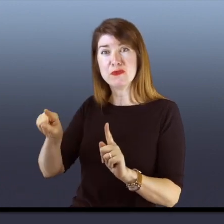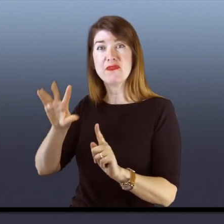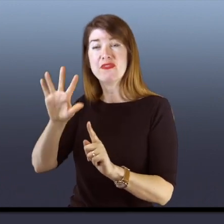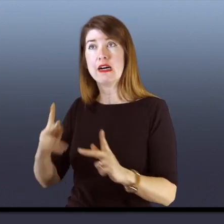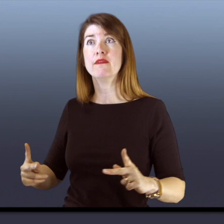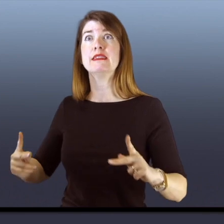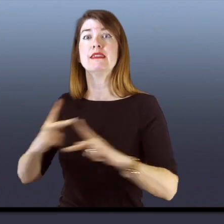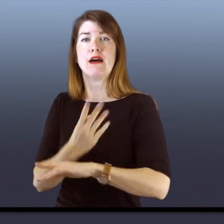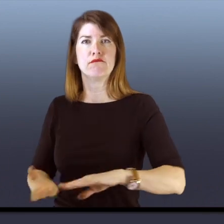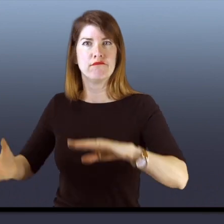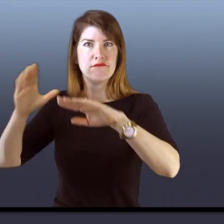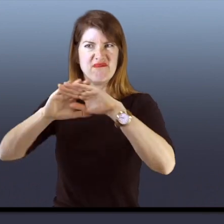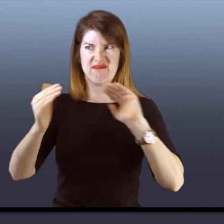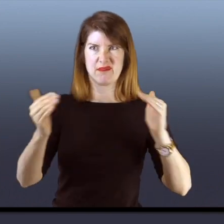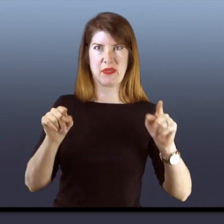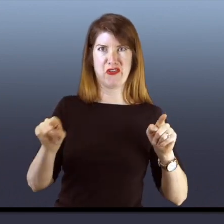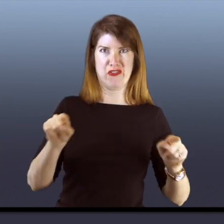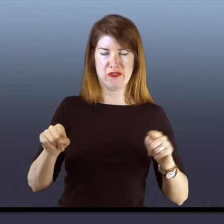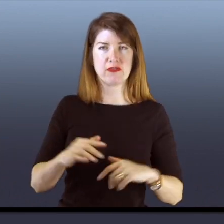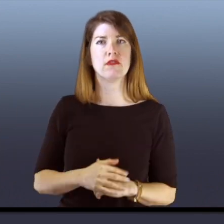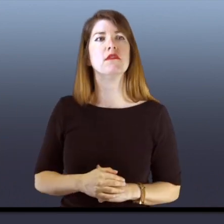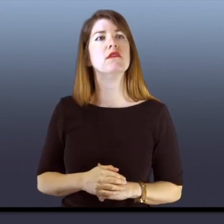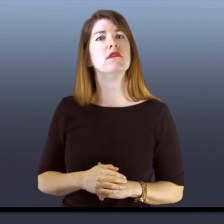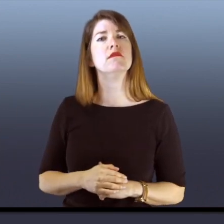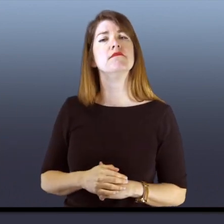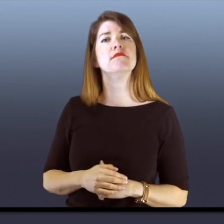So part of the parent child attachment and bonding.